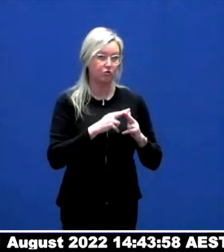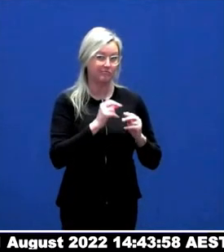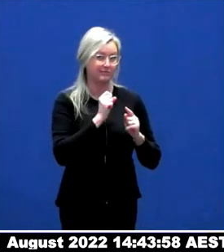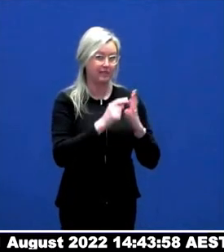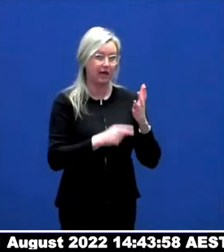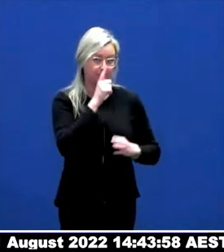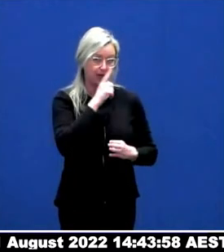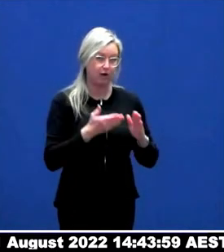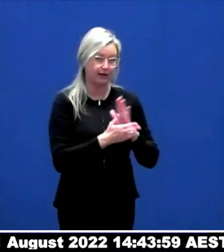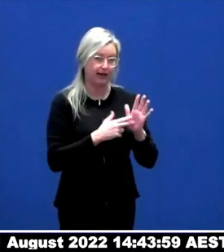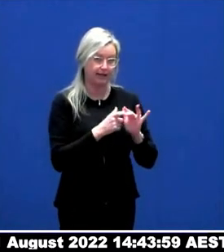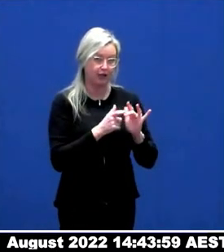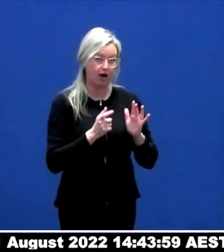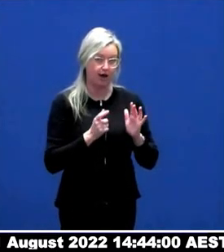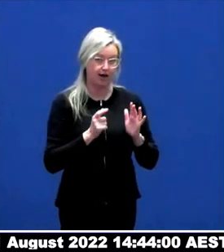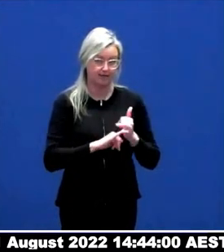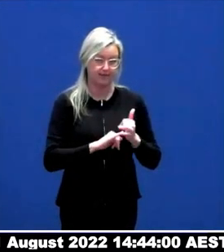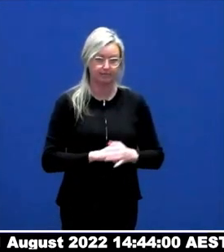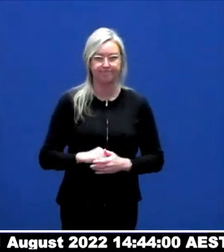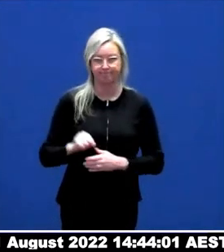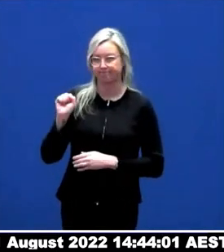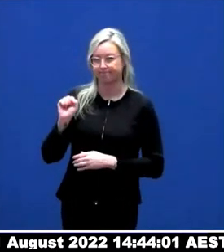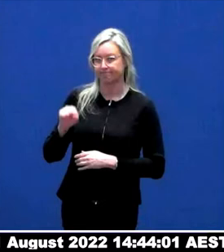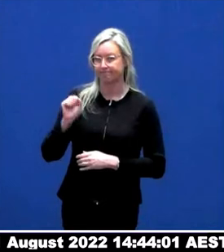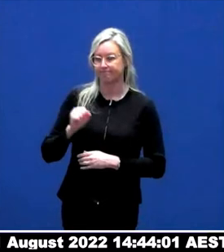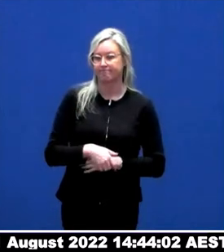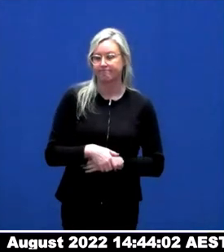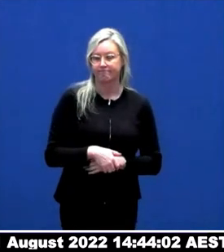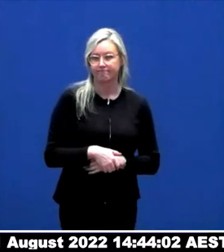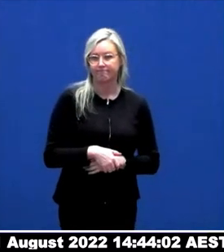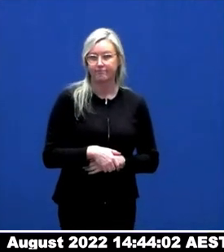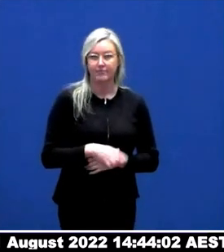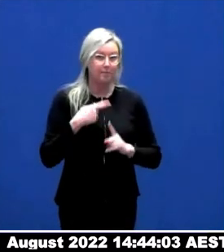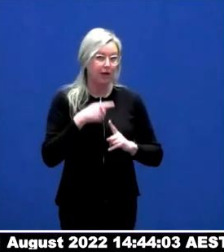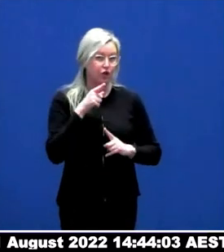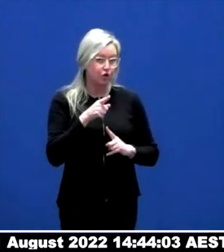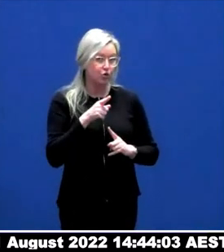Yes. MS DOWSETT: And would you agree that the lack of housing contributes to